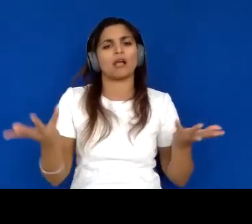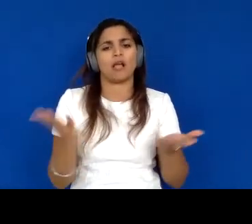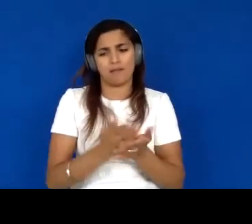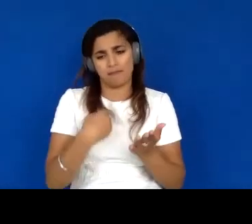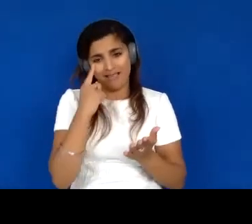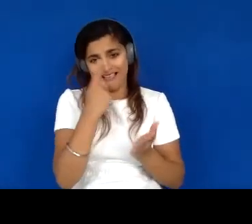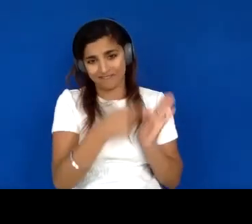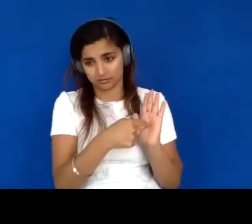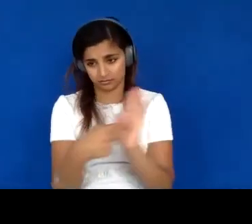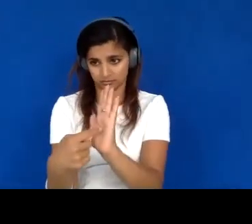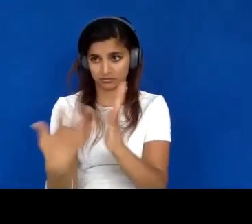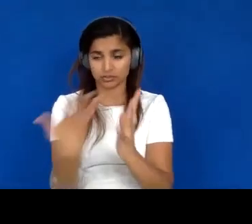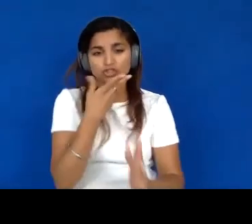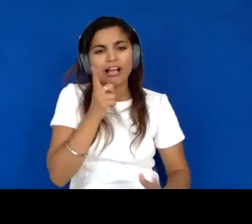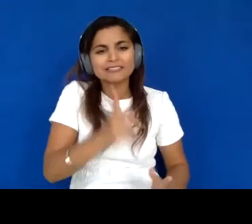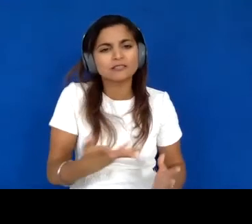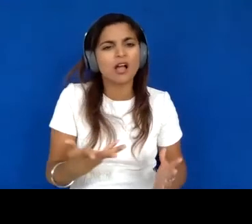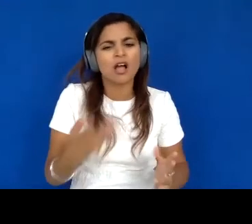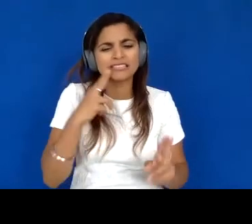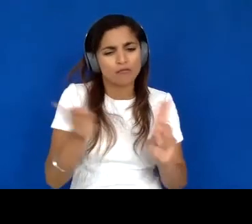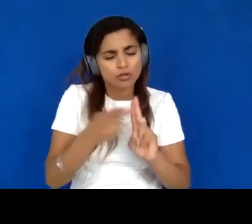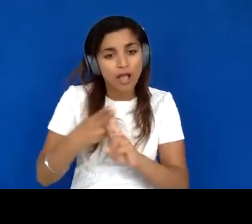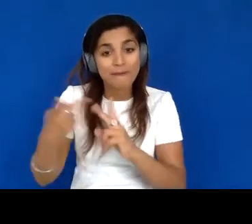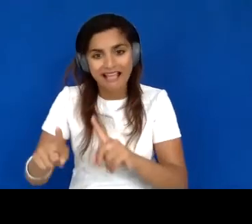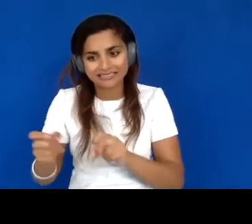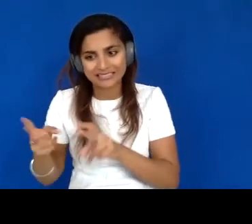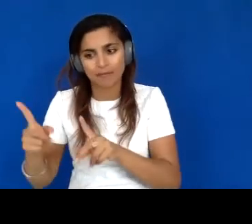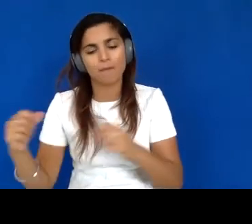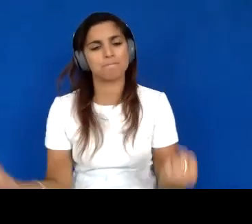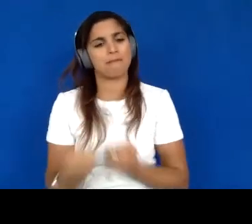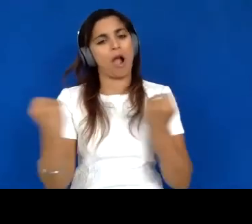systemic representational and pirate bias as demonstrated throughout both on